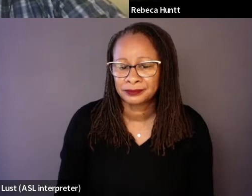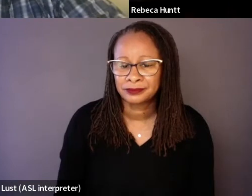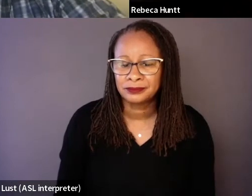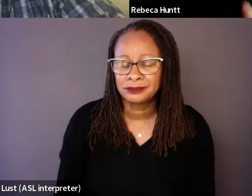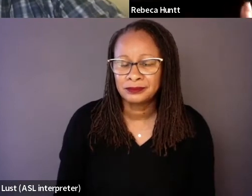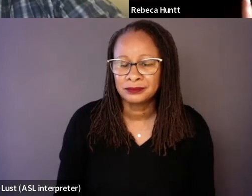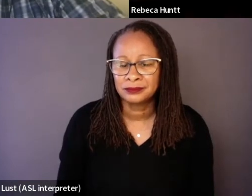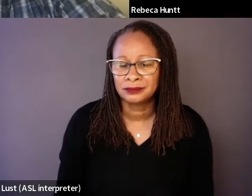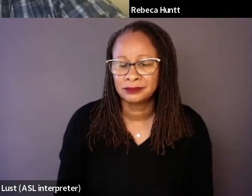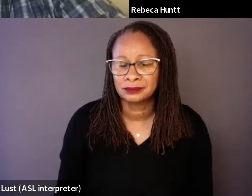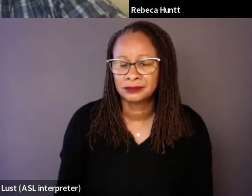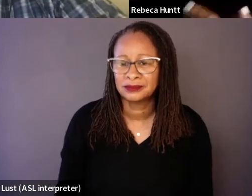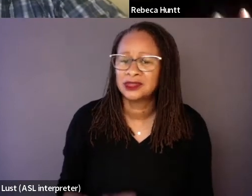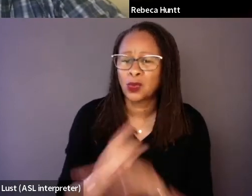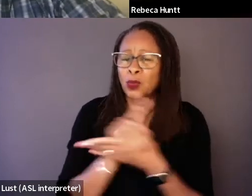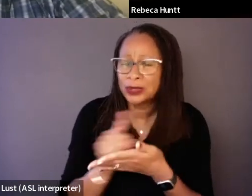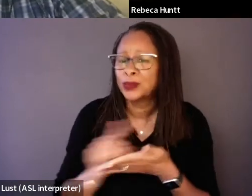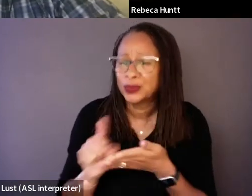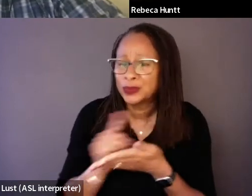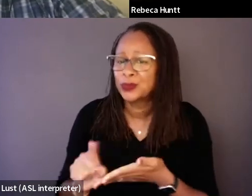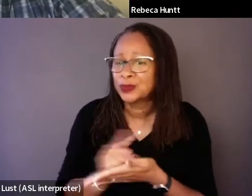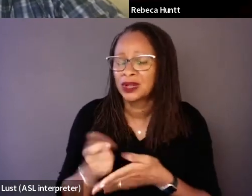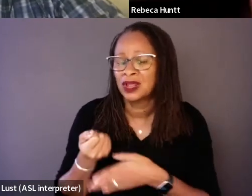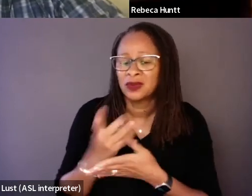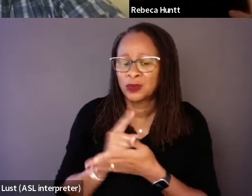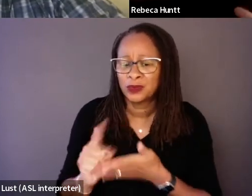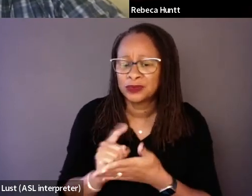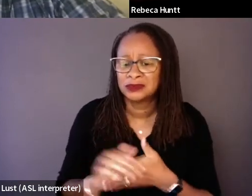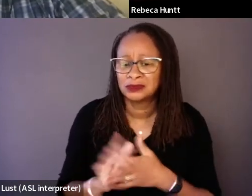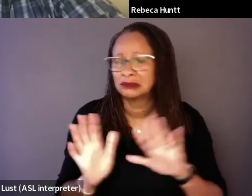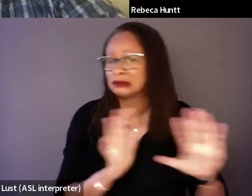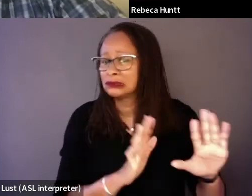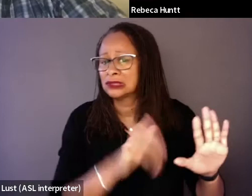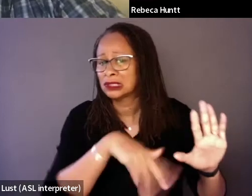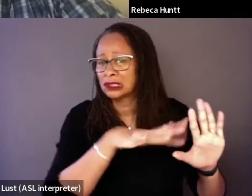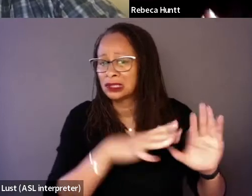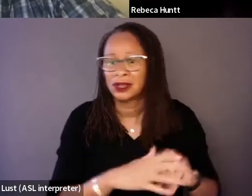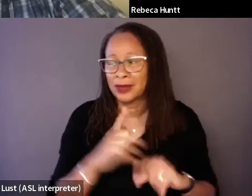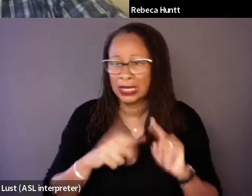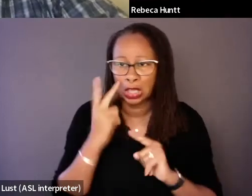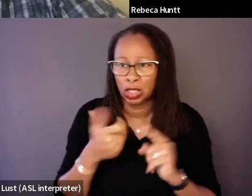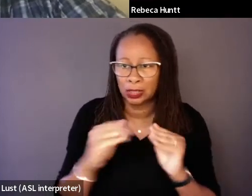few weeks where it was like all right, you take this. Or I can't look at this anymore.